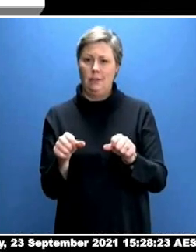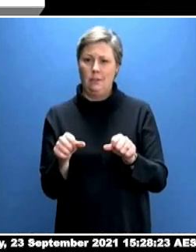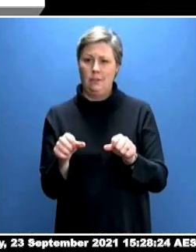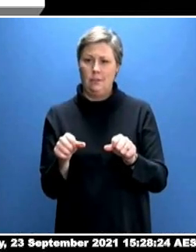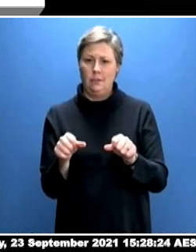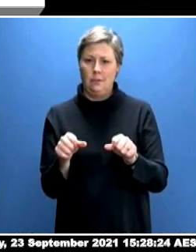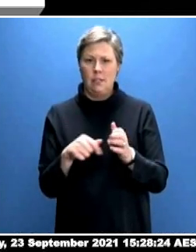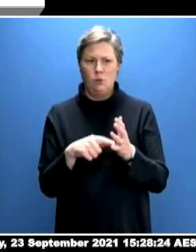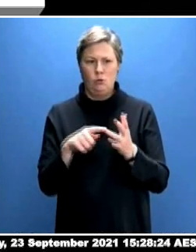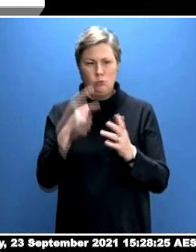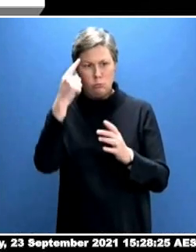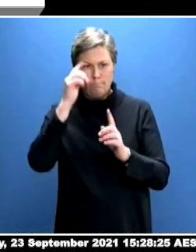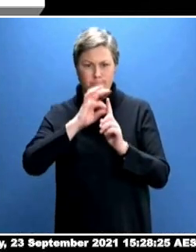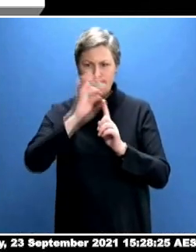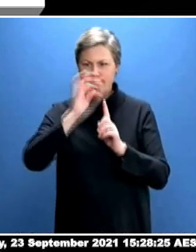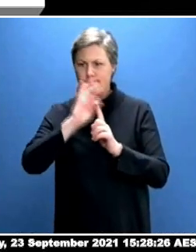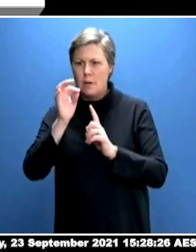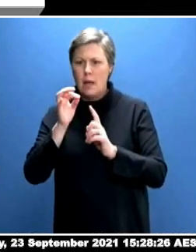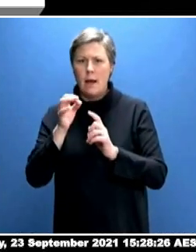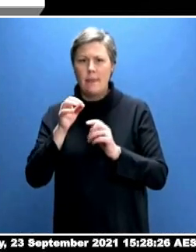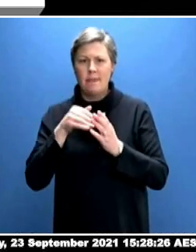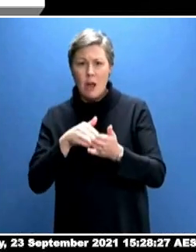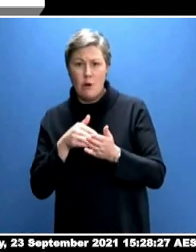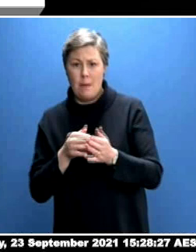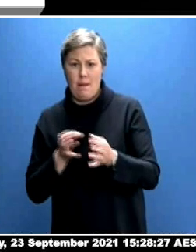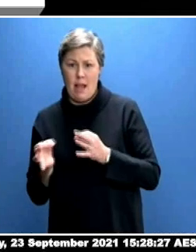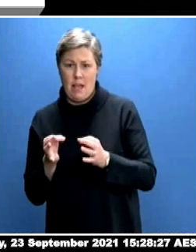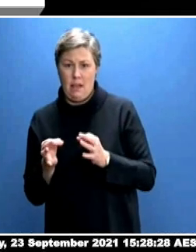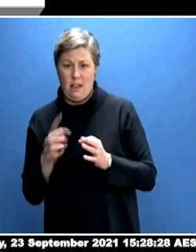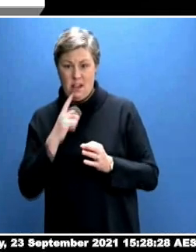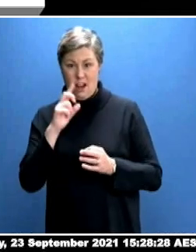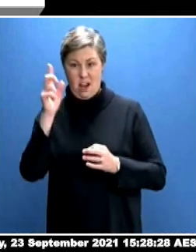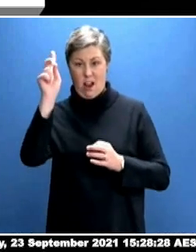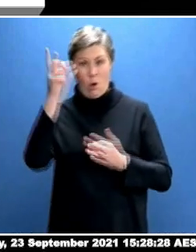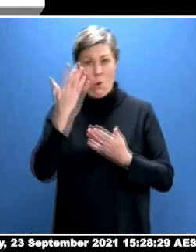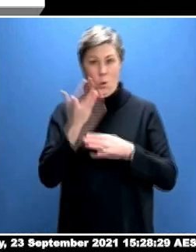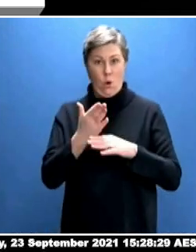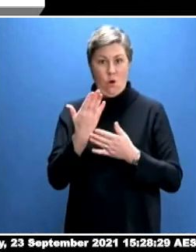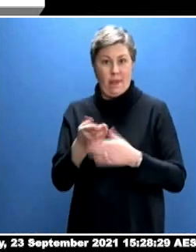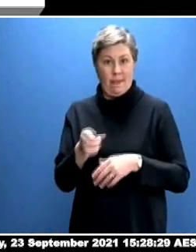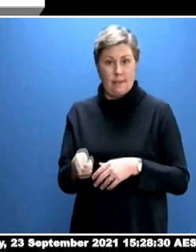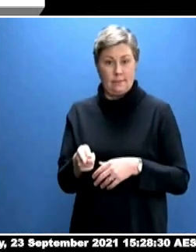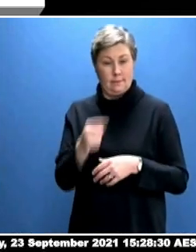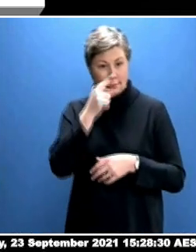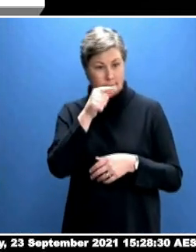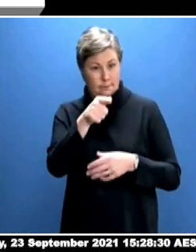It has a note that the model is currently being developed. Are you able to help us with that?